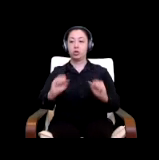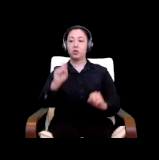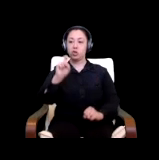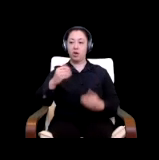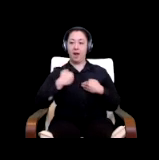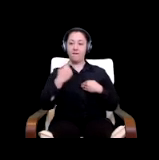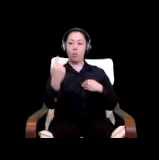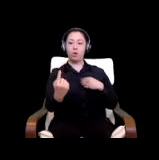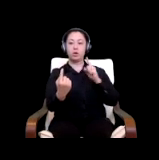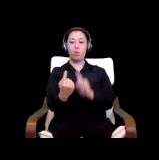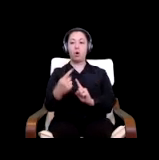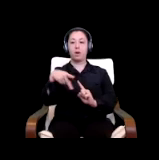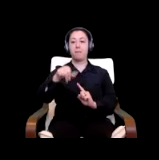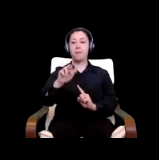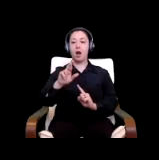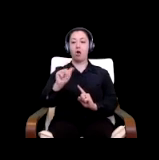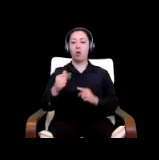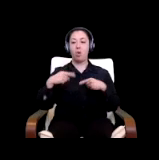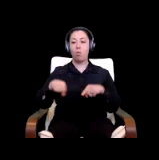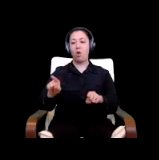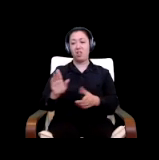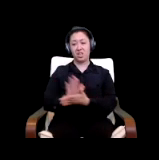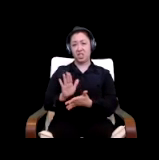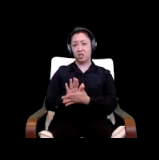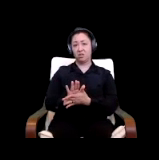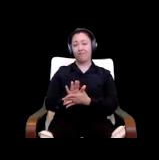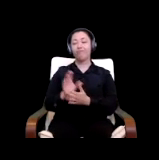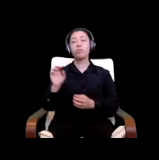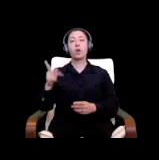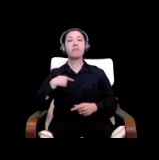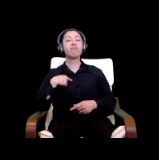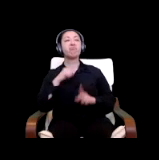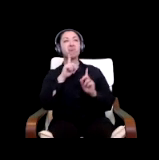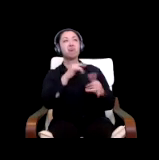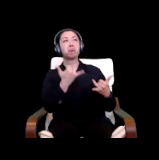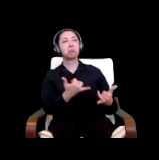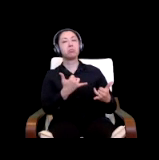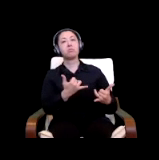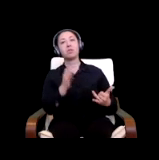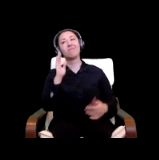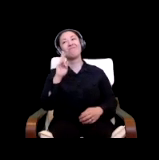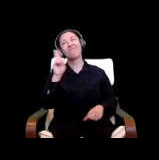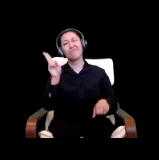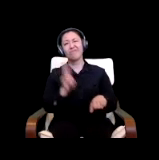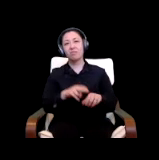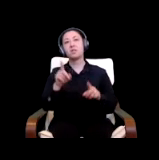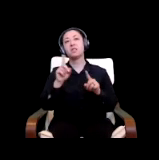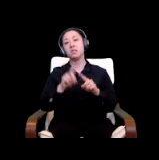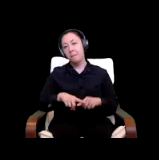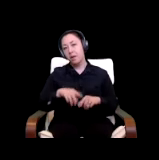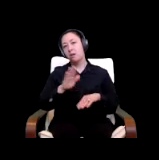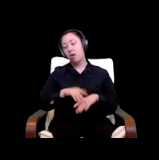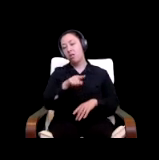I can address that now, that will-- depend on the individual student and